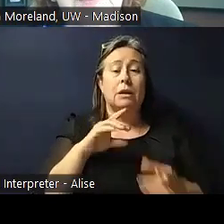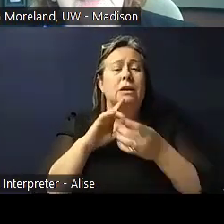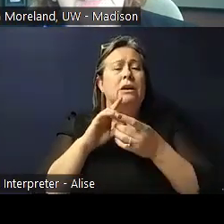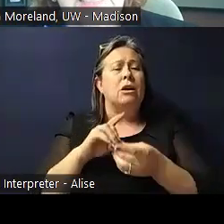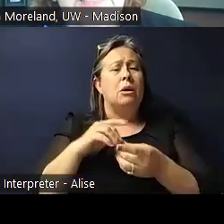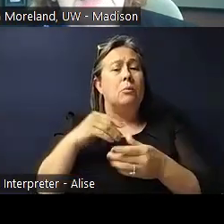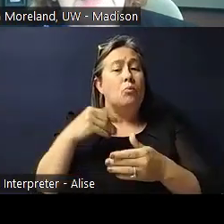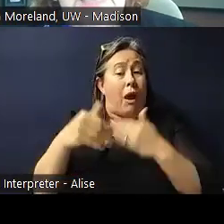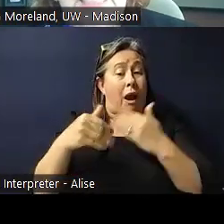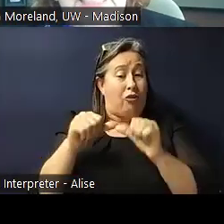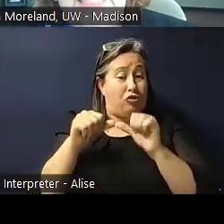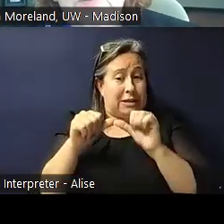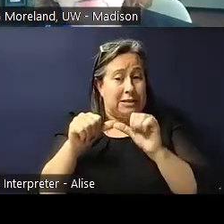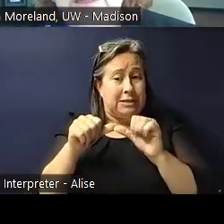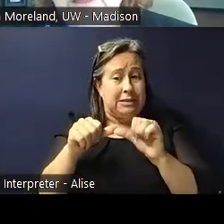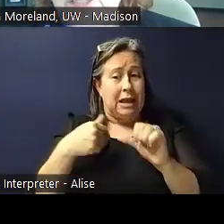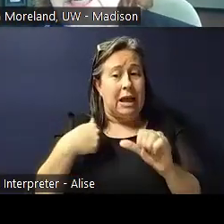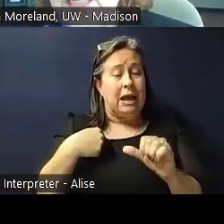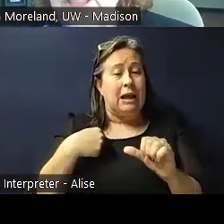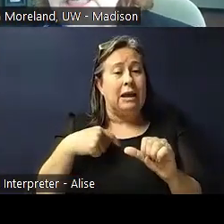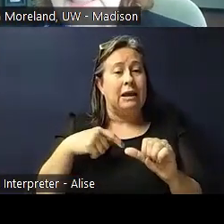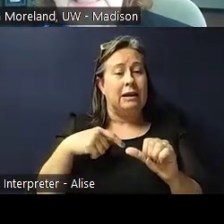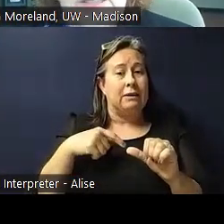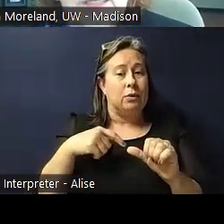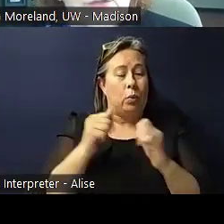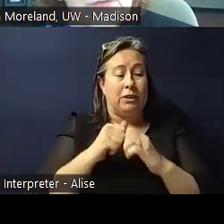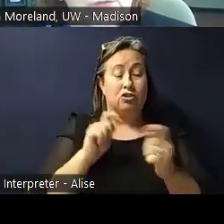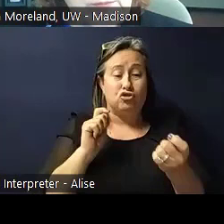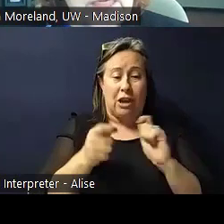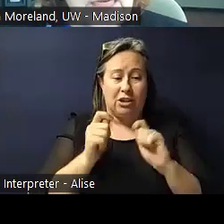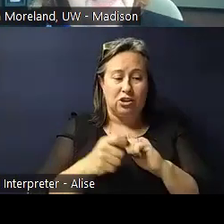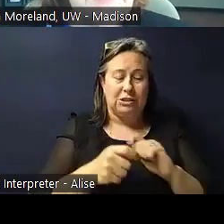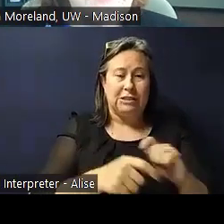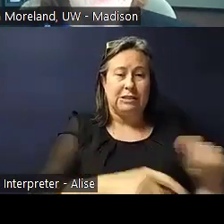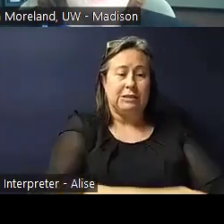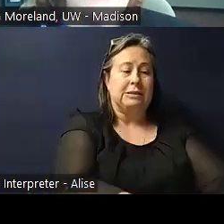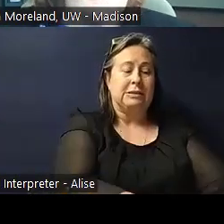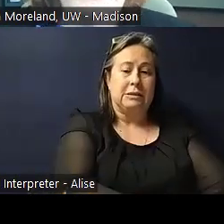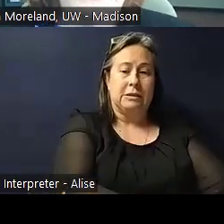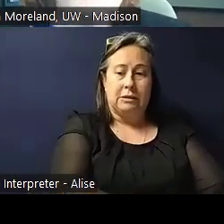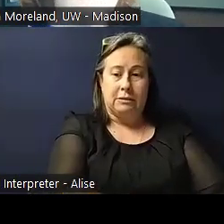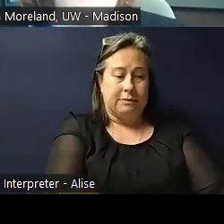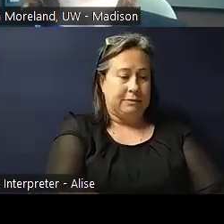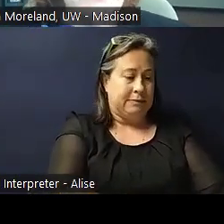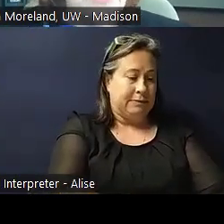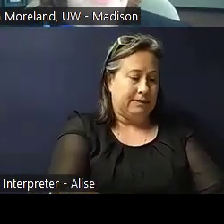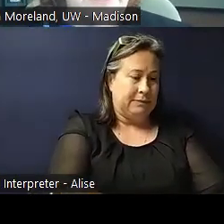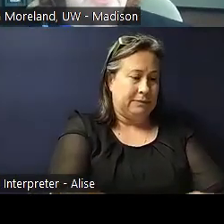because again, with the changes in the uniform guidance, there has been significant change